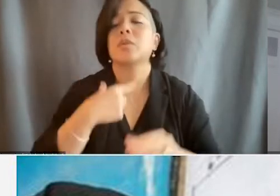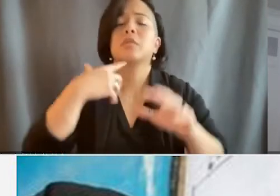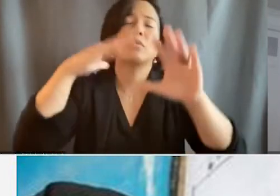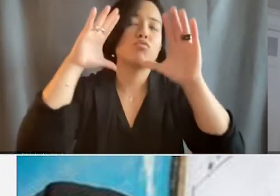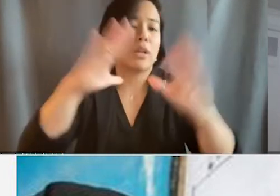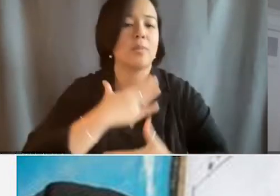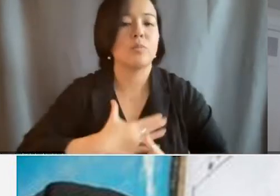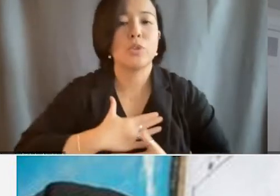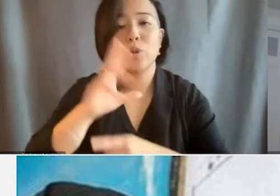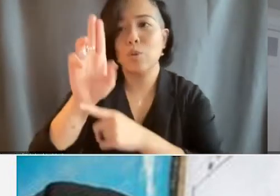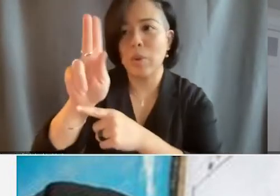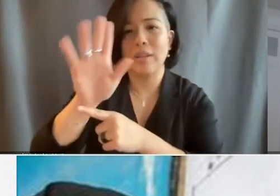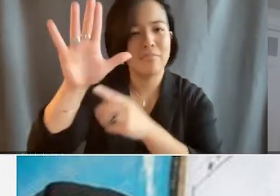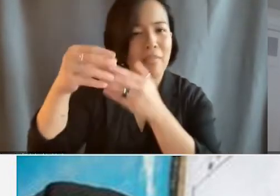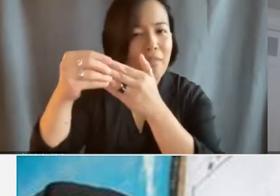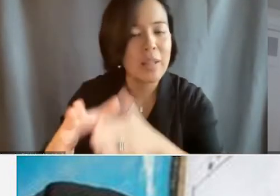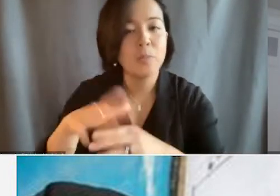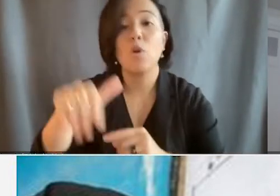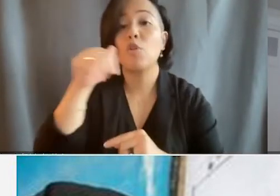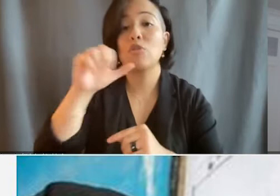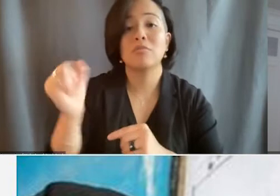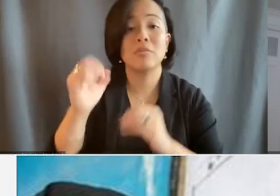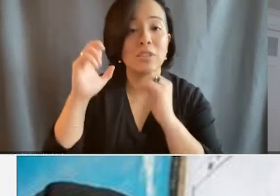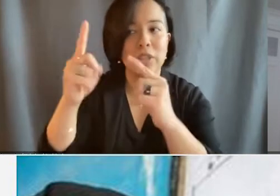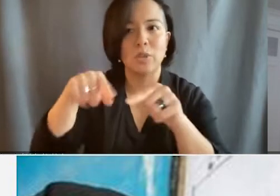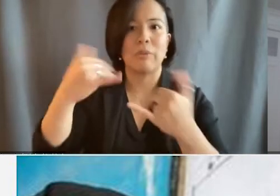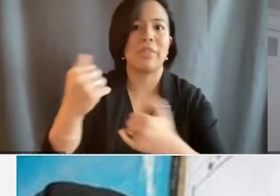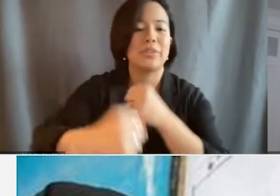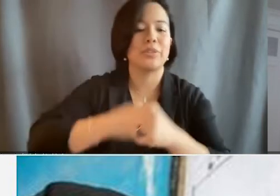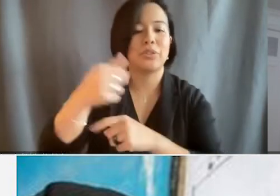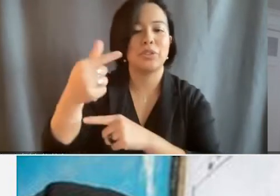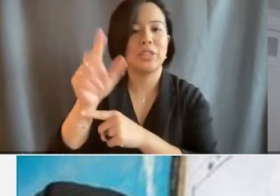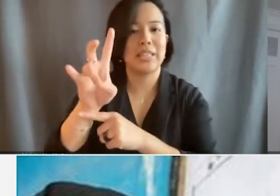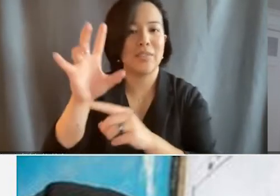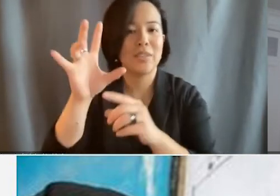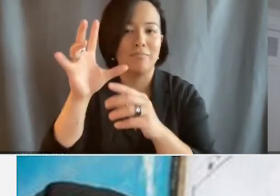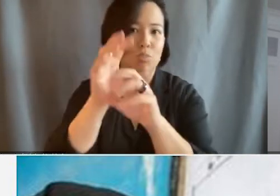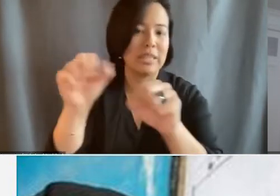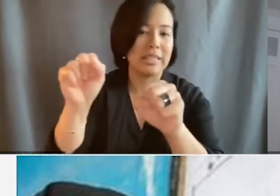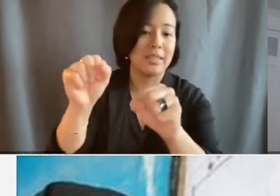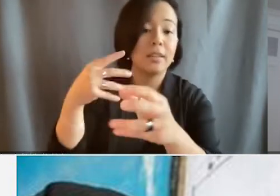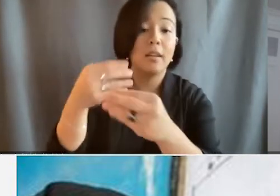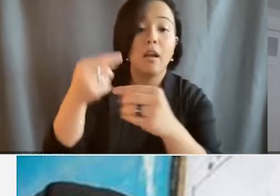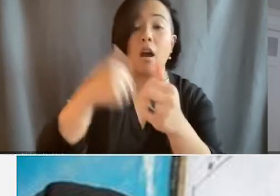presidency. Under the UK's leadership,